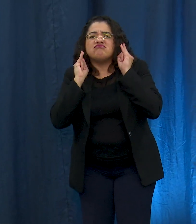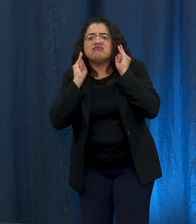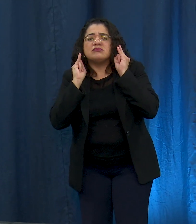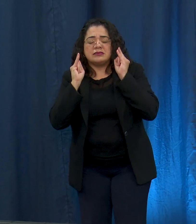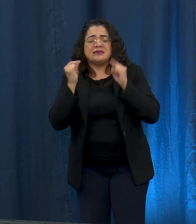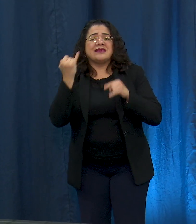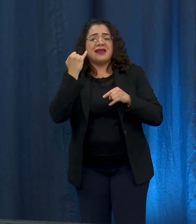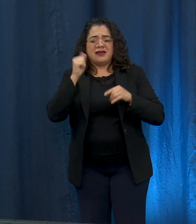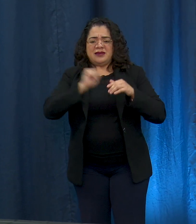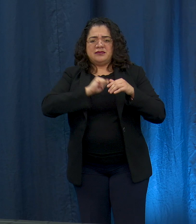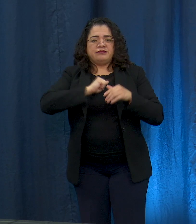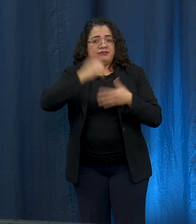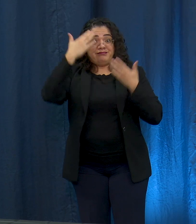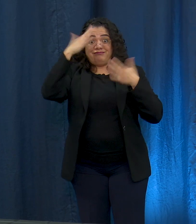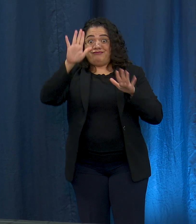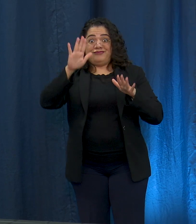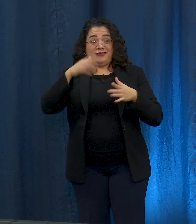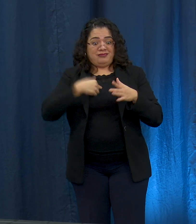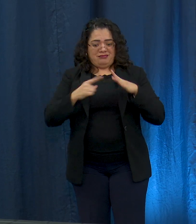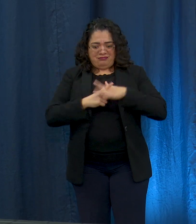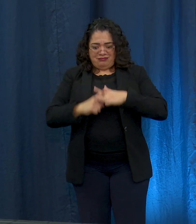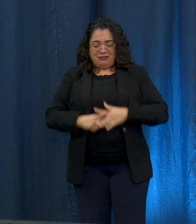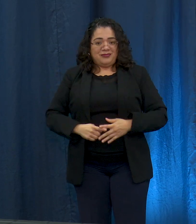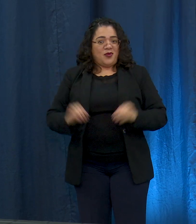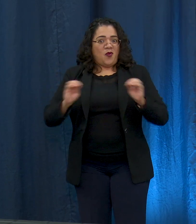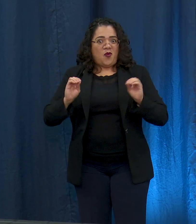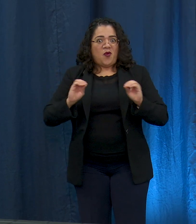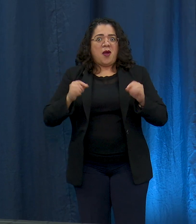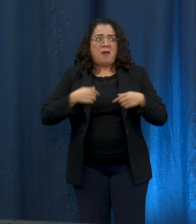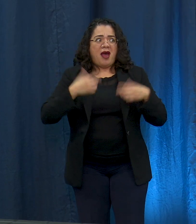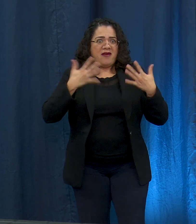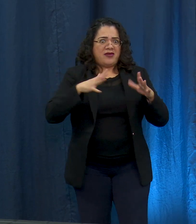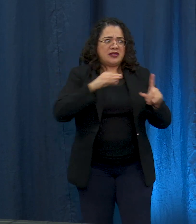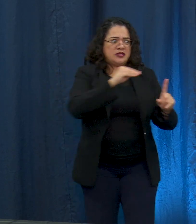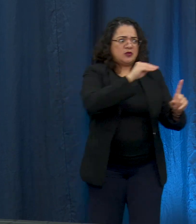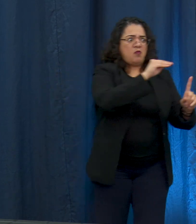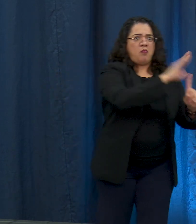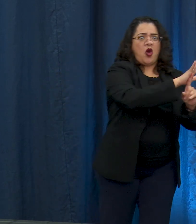and not showing any symptoms but could potentially still be spreading when they